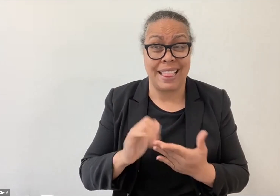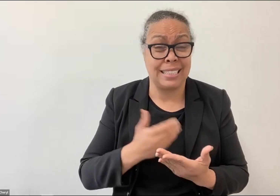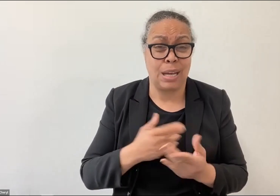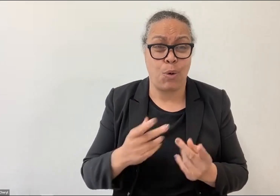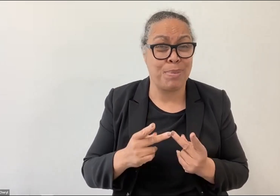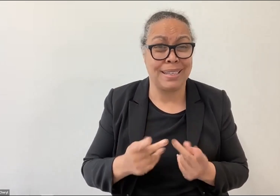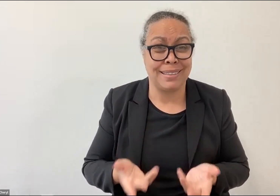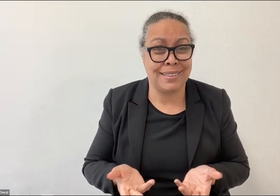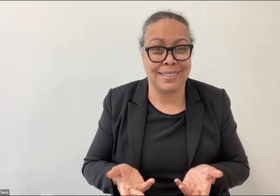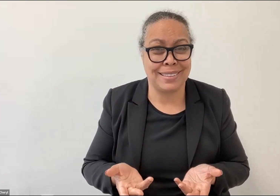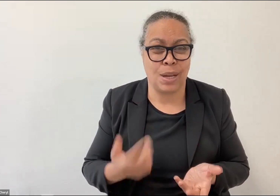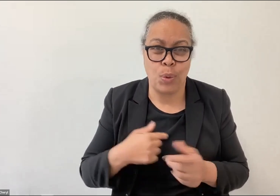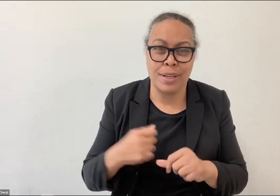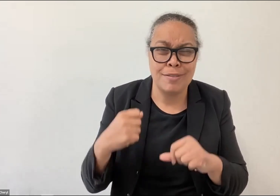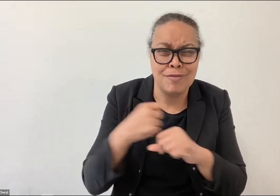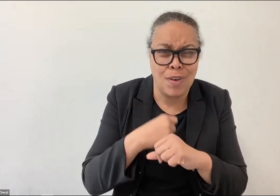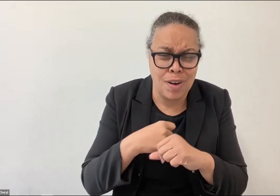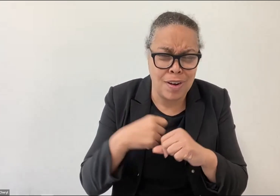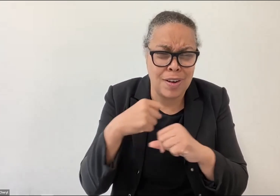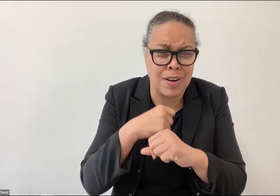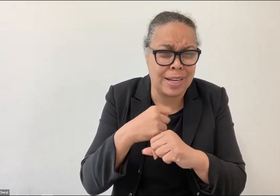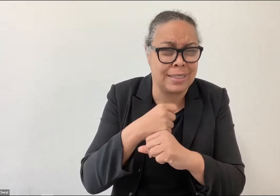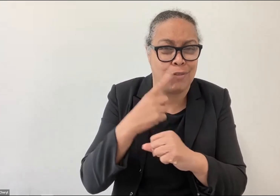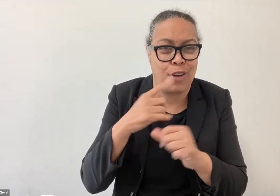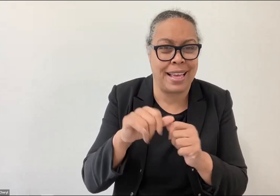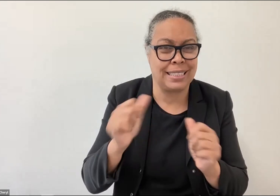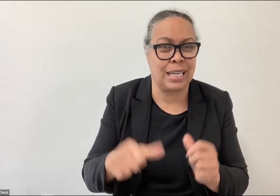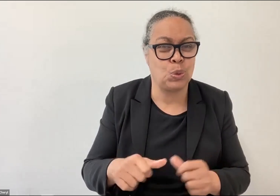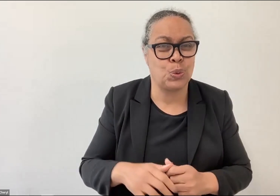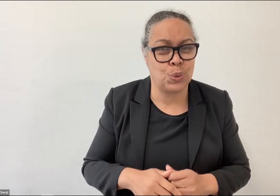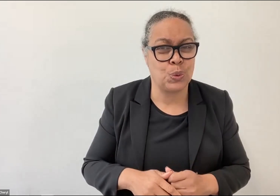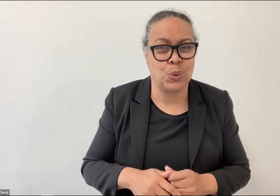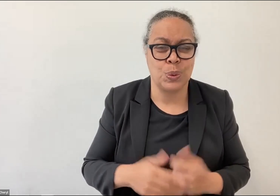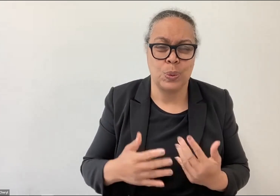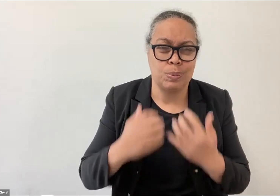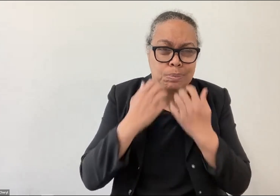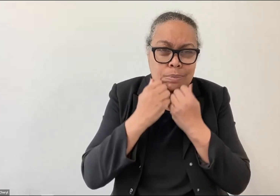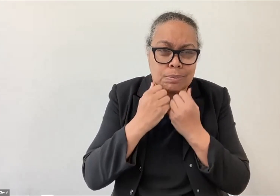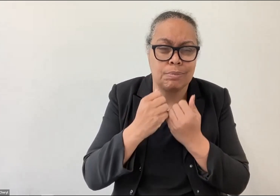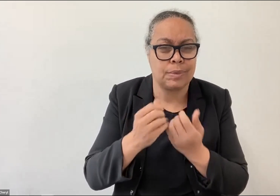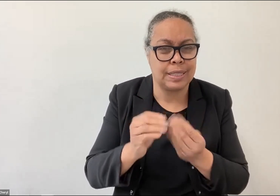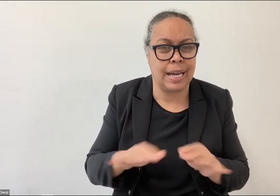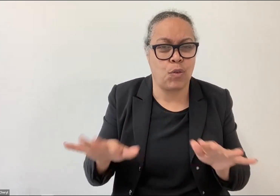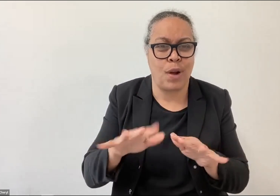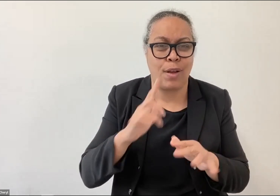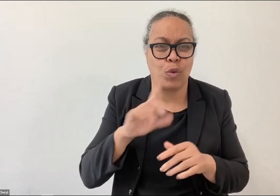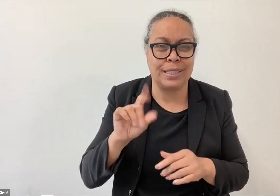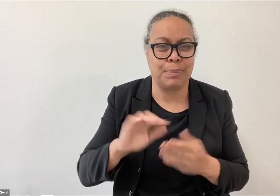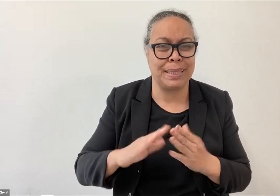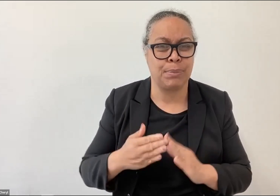I mean we fought tooth and nail for that statue it's hallowed ground for the disability community.